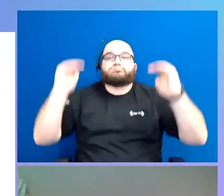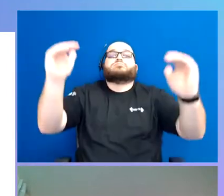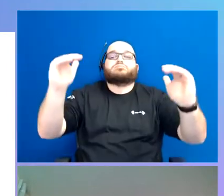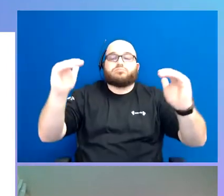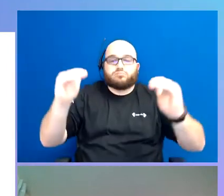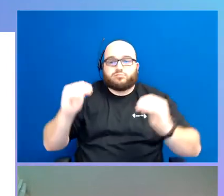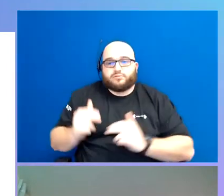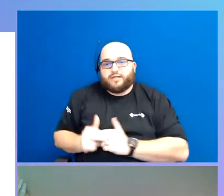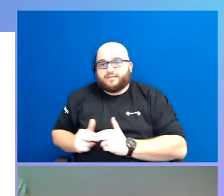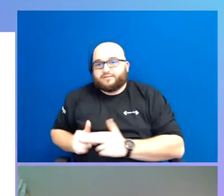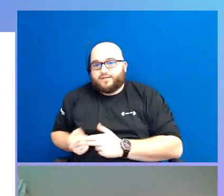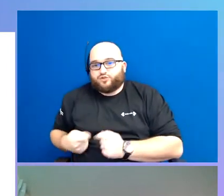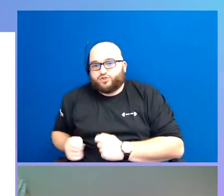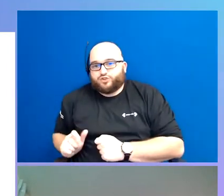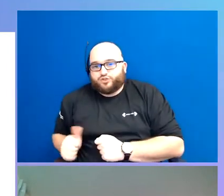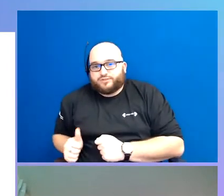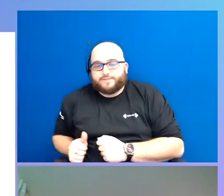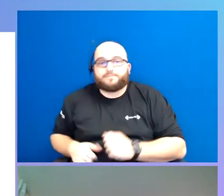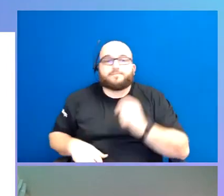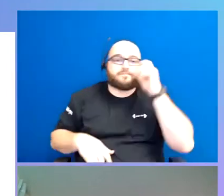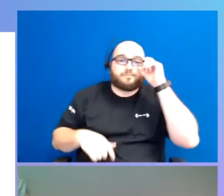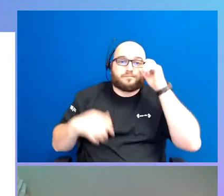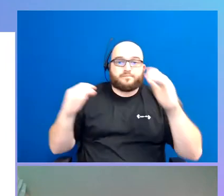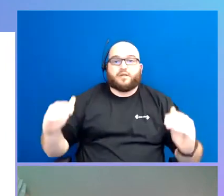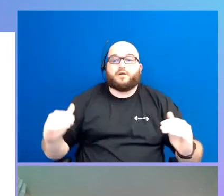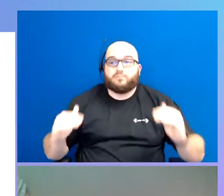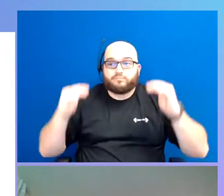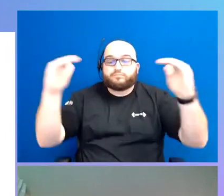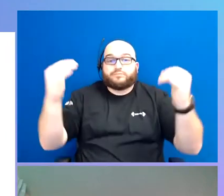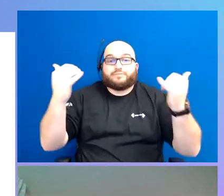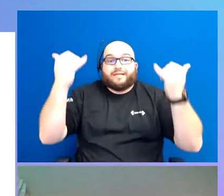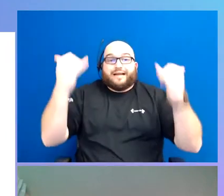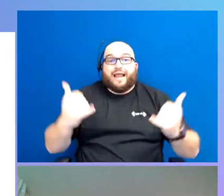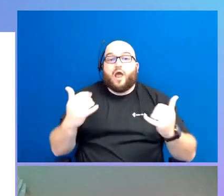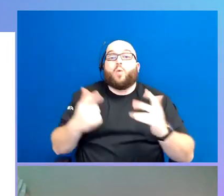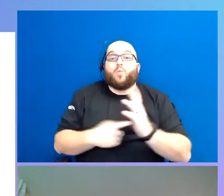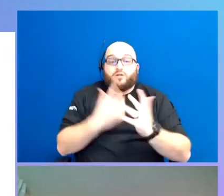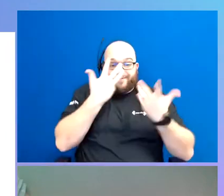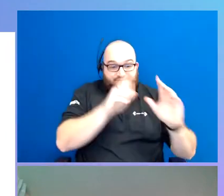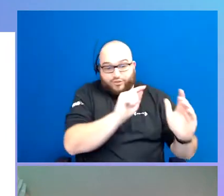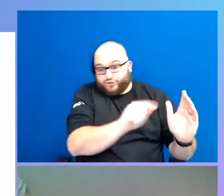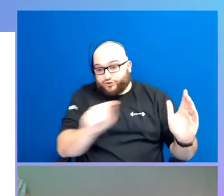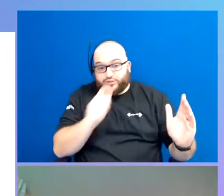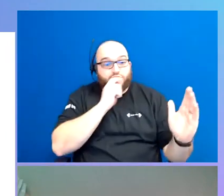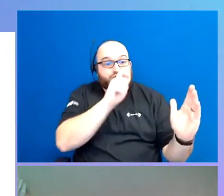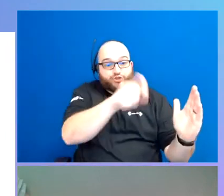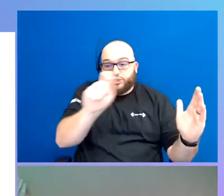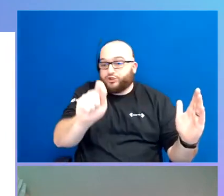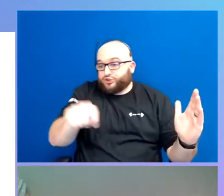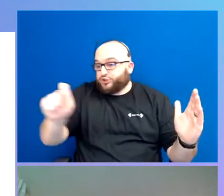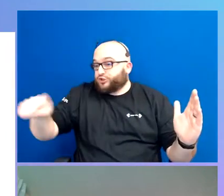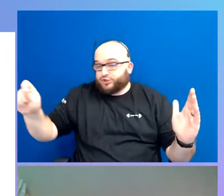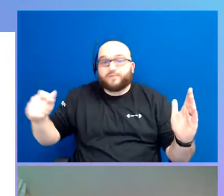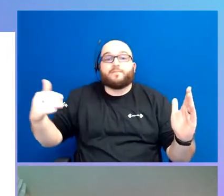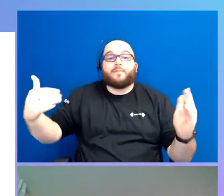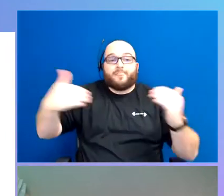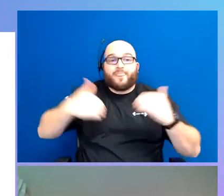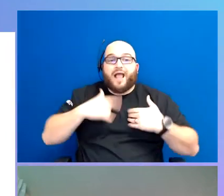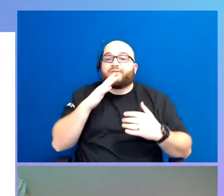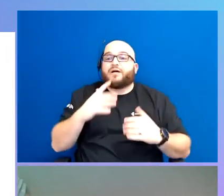, slide number ten. Um so then